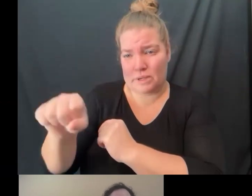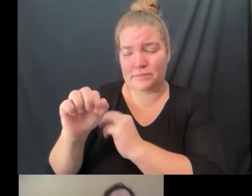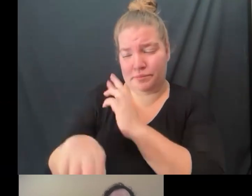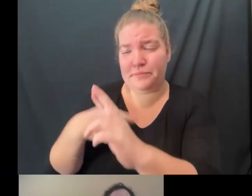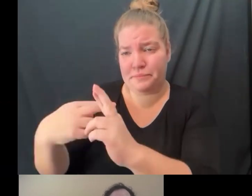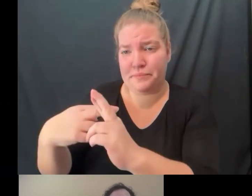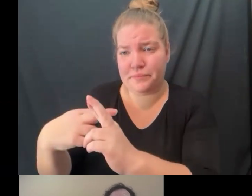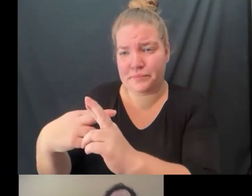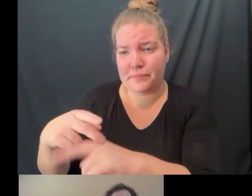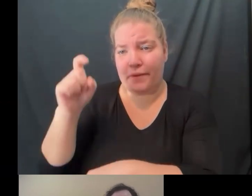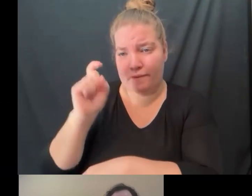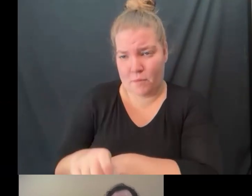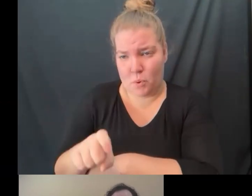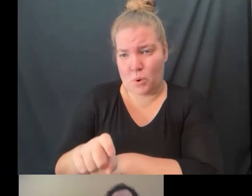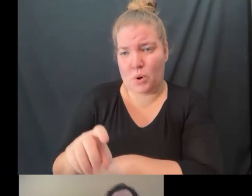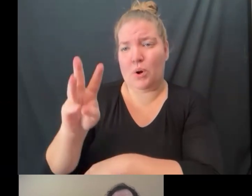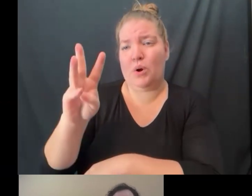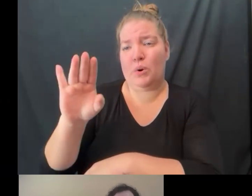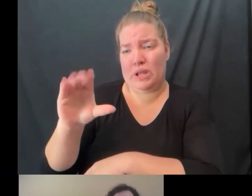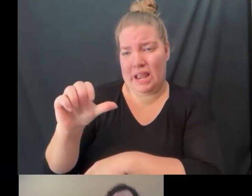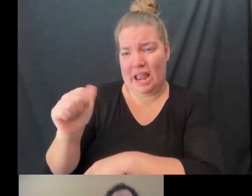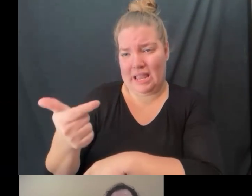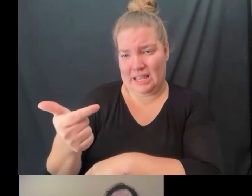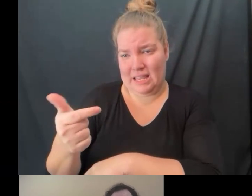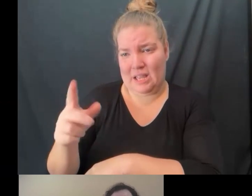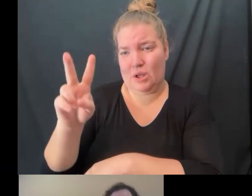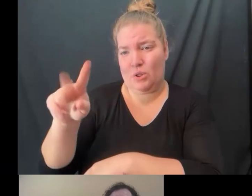It specifies the same measuring stick that I've mentioned.